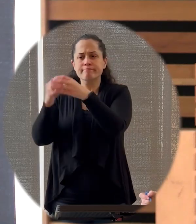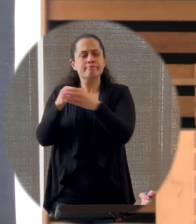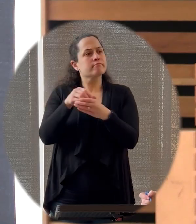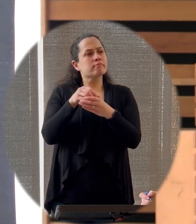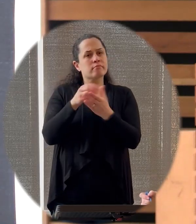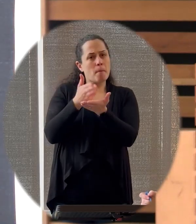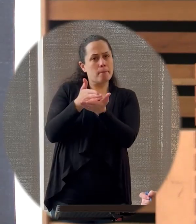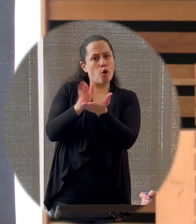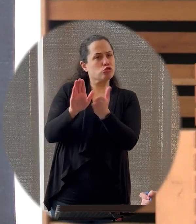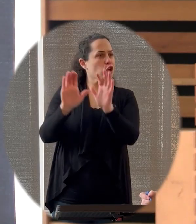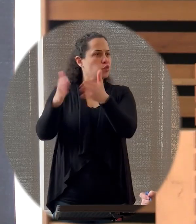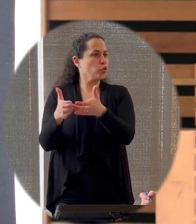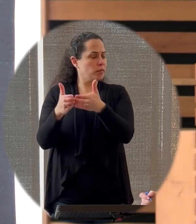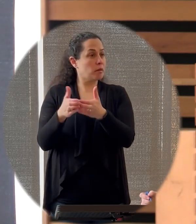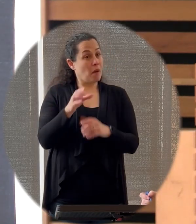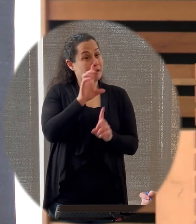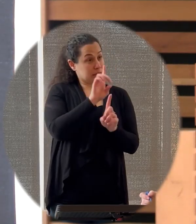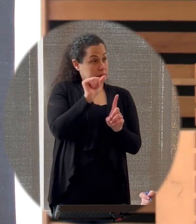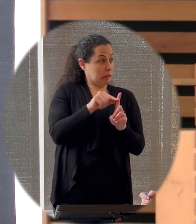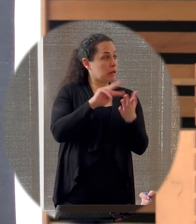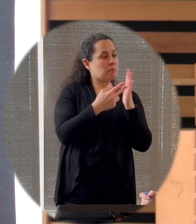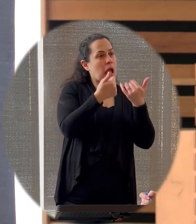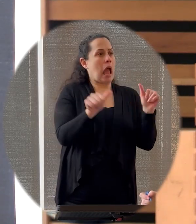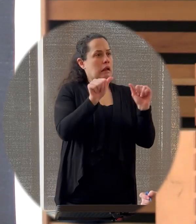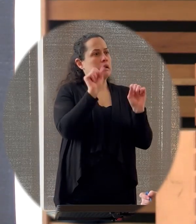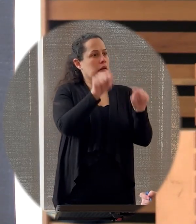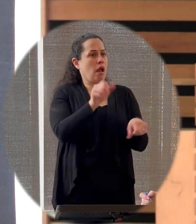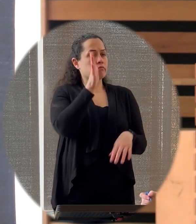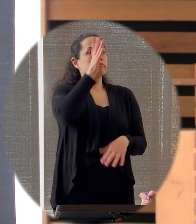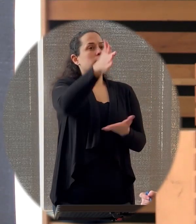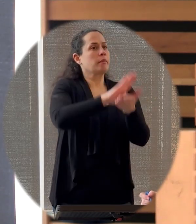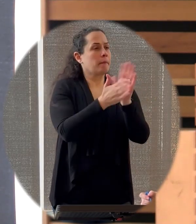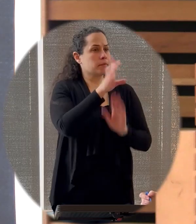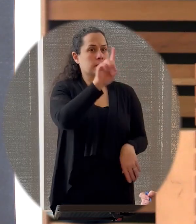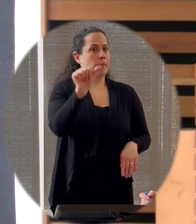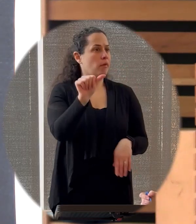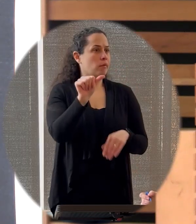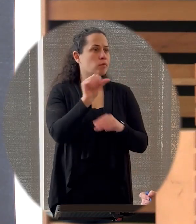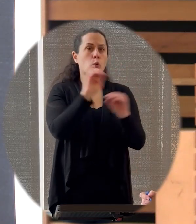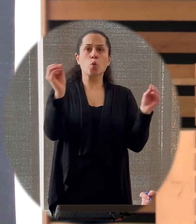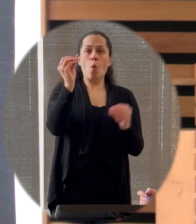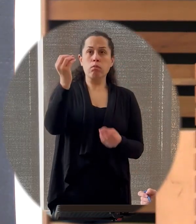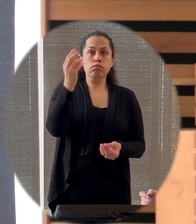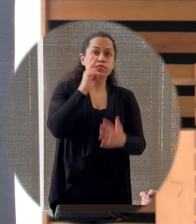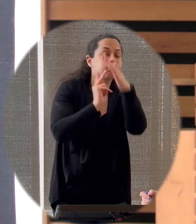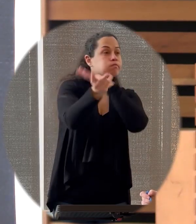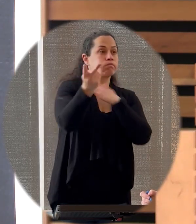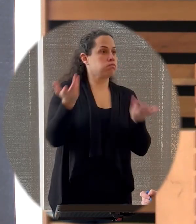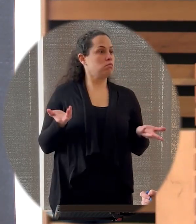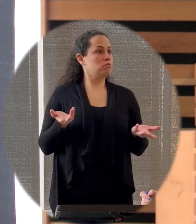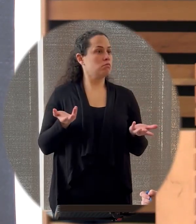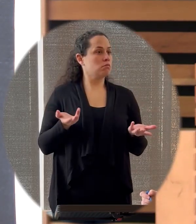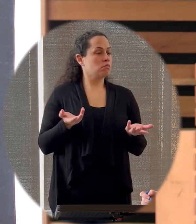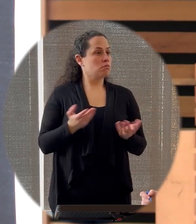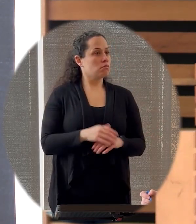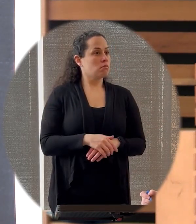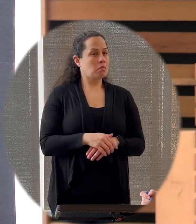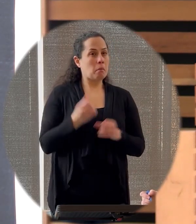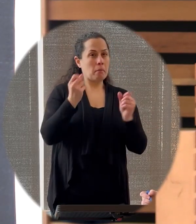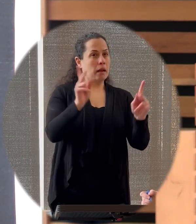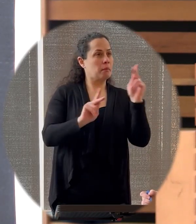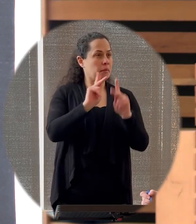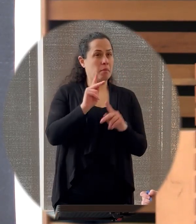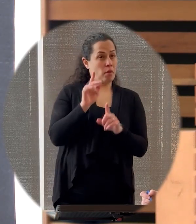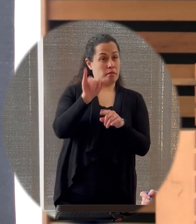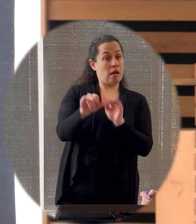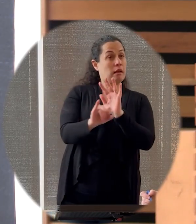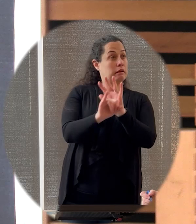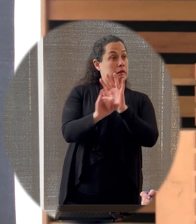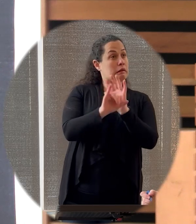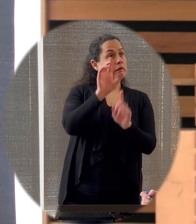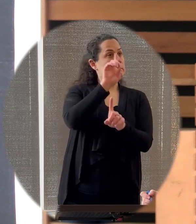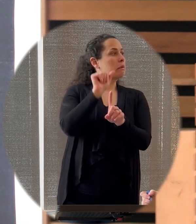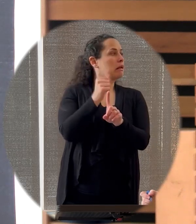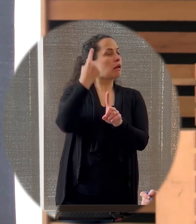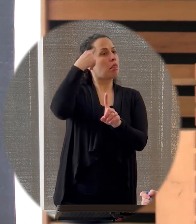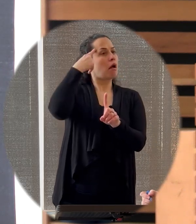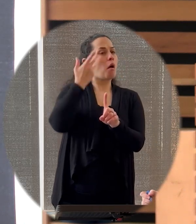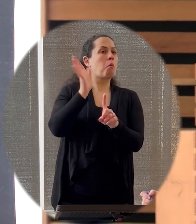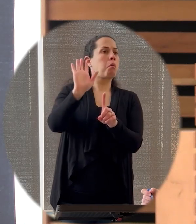identity. anyone can acquire without warning. Yet it remains the one identity our institutions